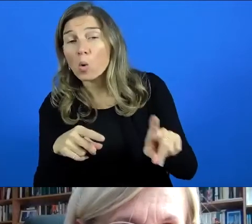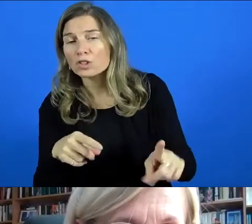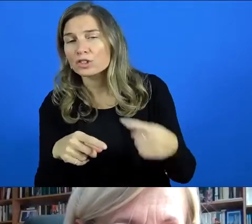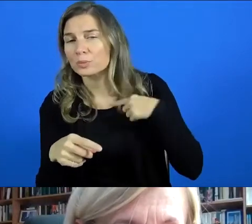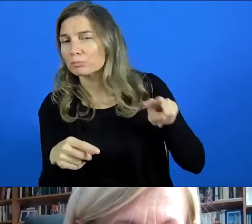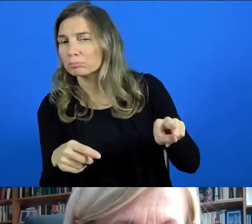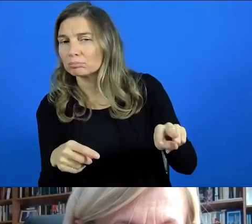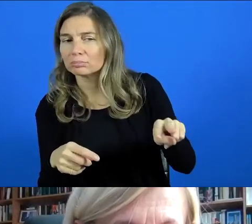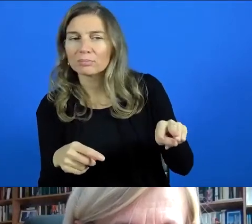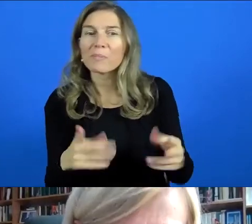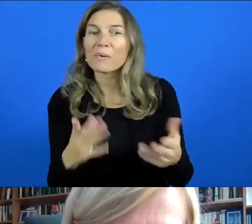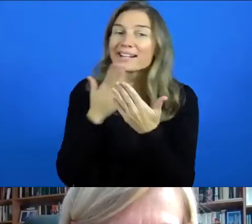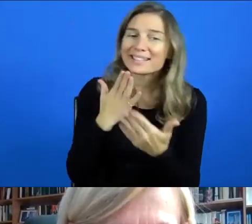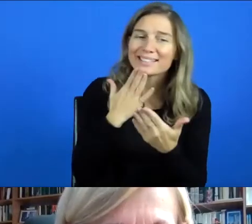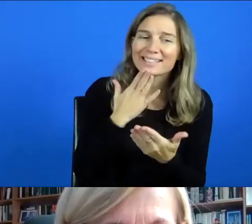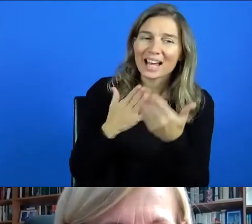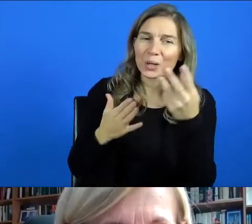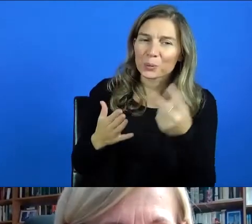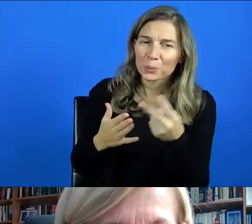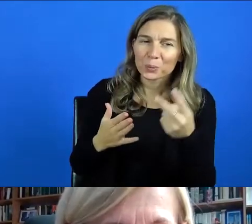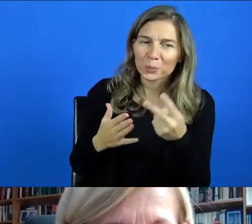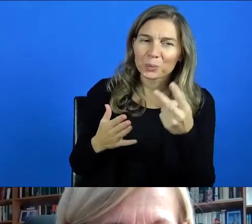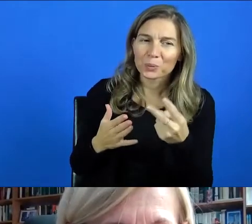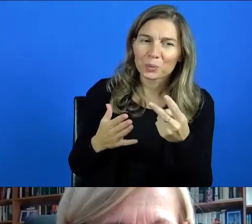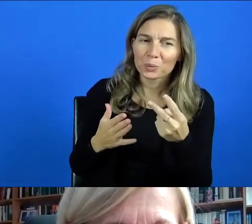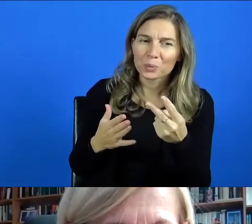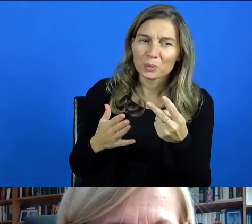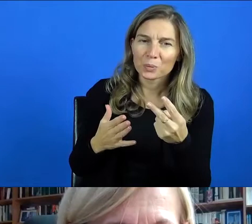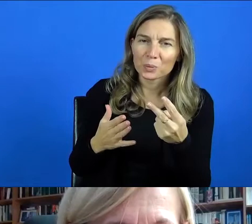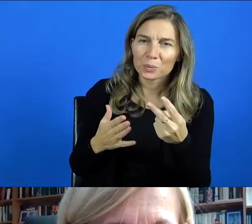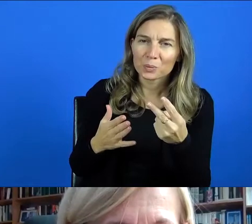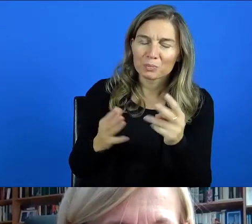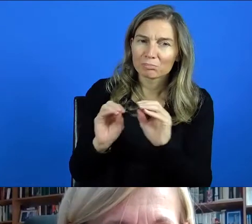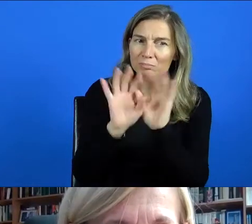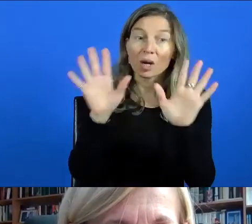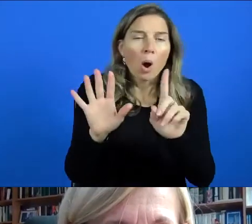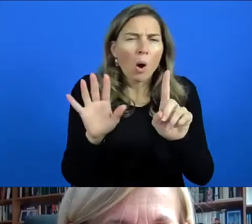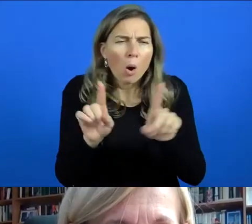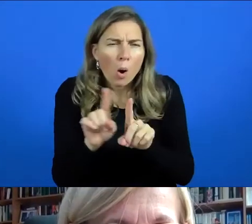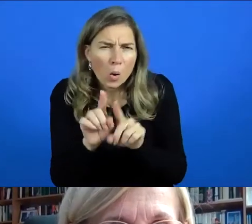Thank you Valentina and Marta. Will it be okay for us to share your presentation